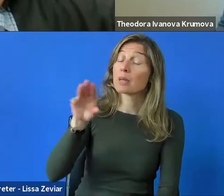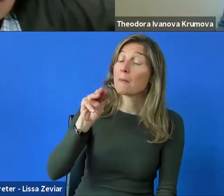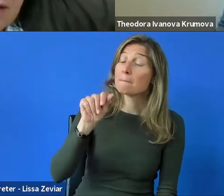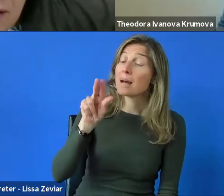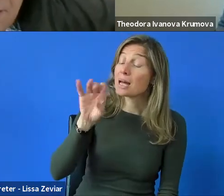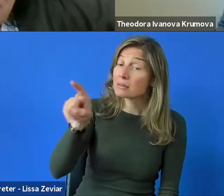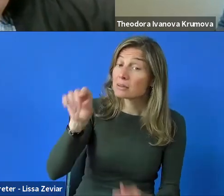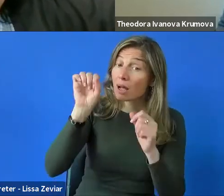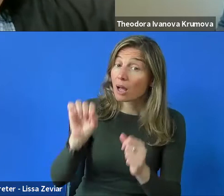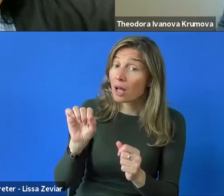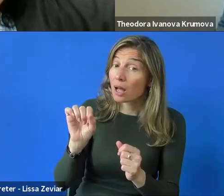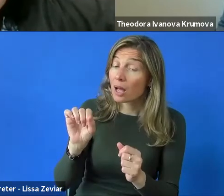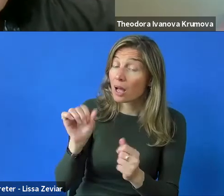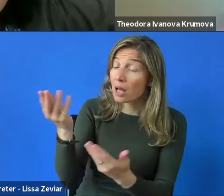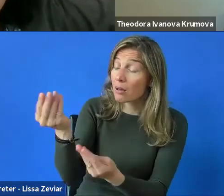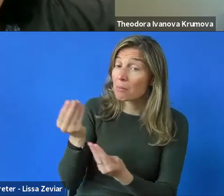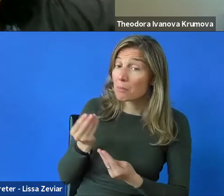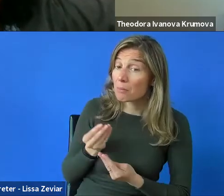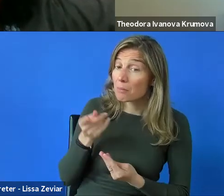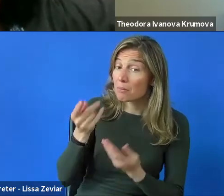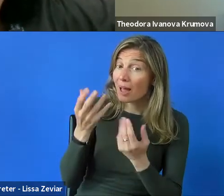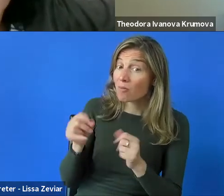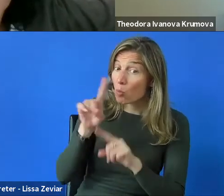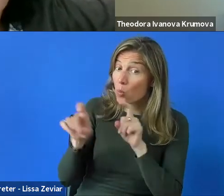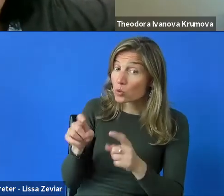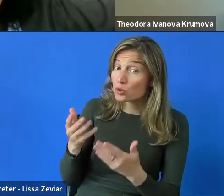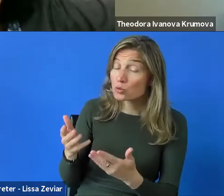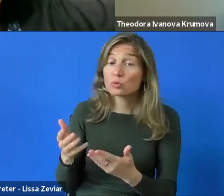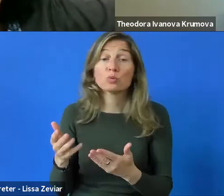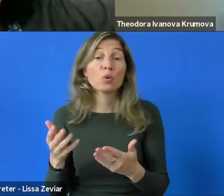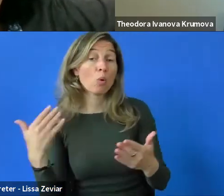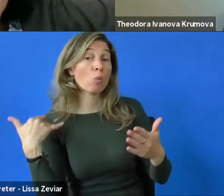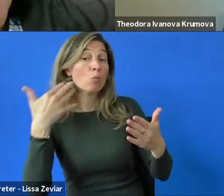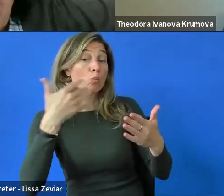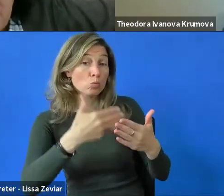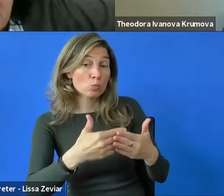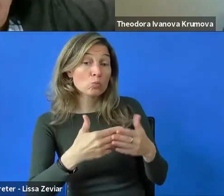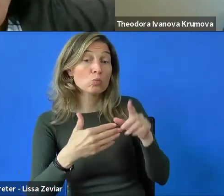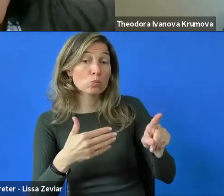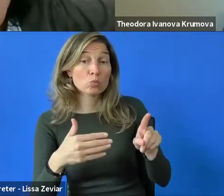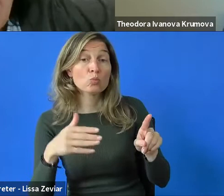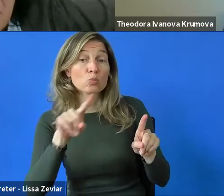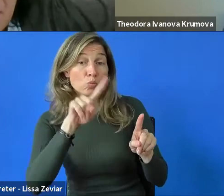We received written questions so far so maybe I can start with three of them. Please, do.